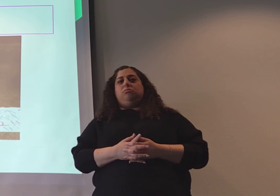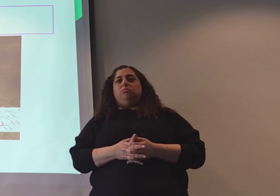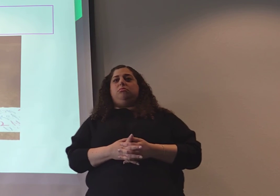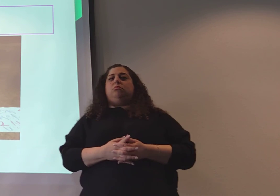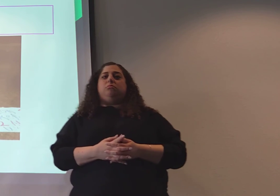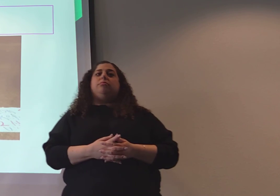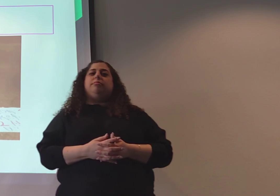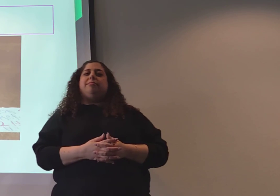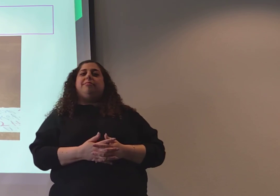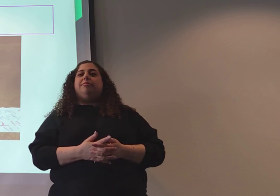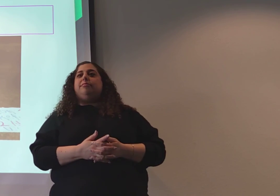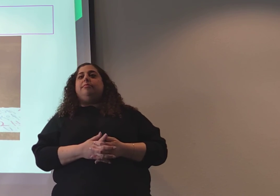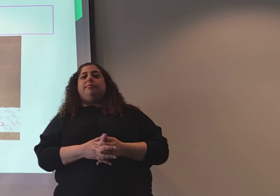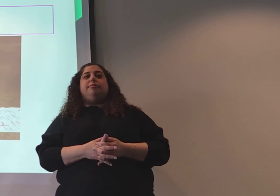Okay, thank you. Yes.